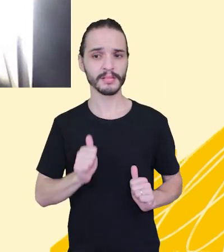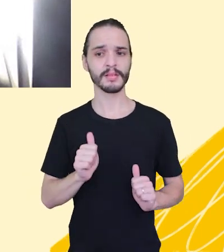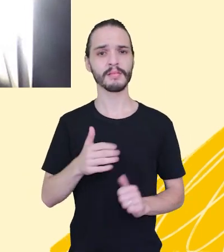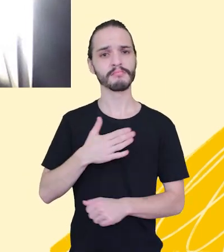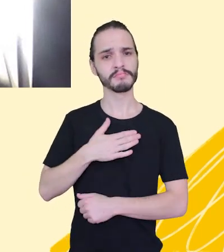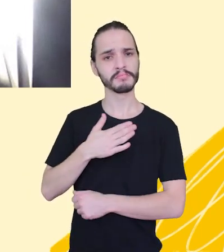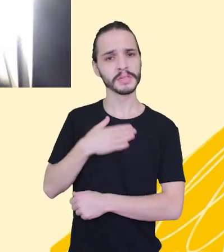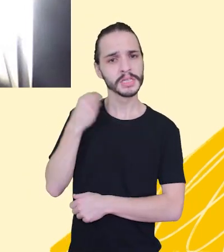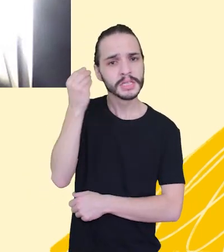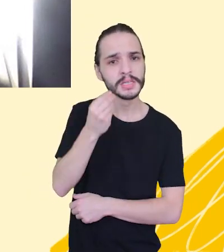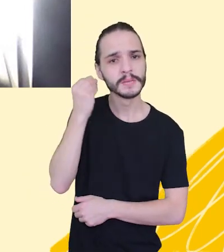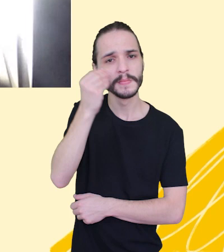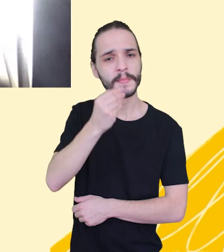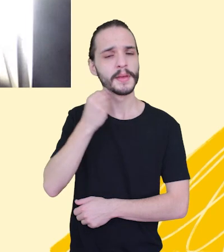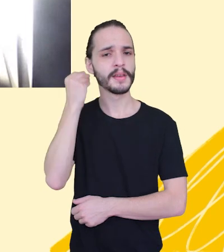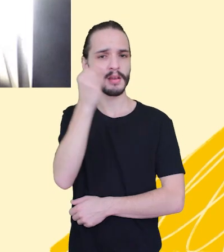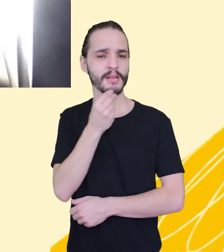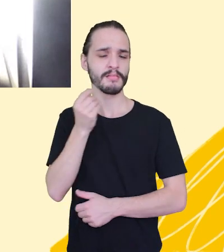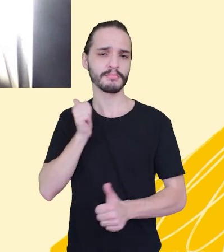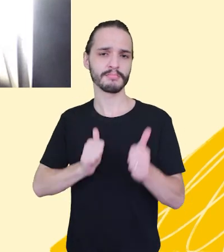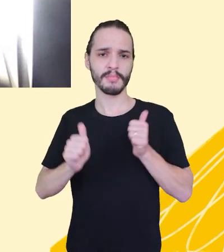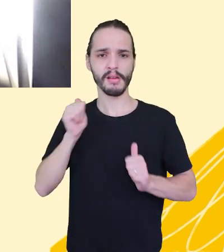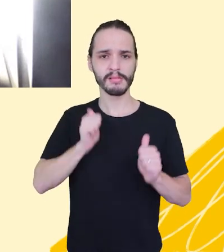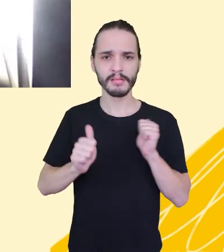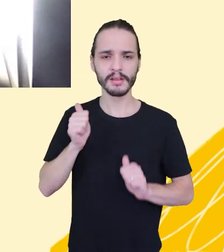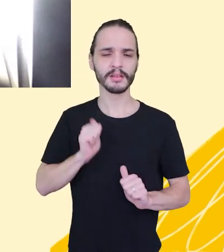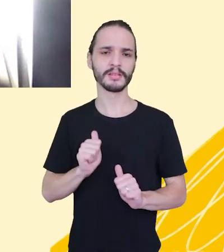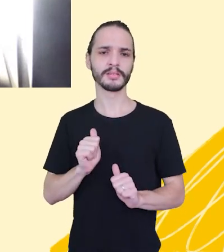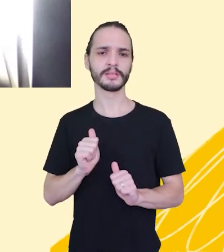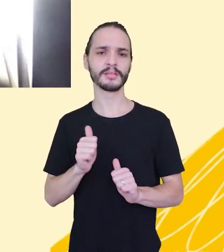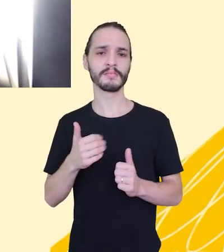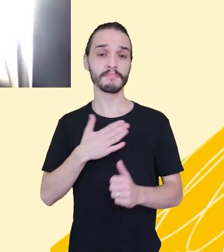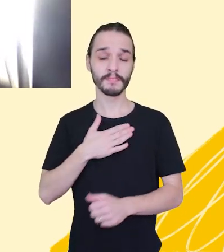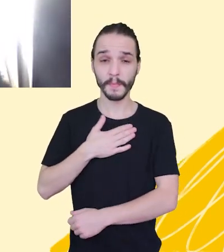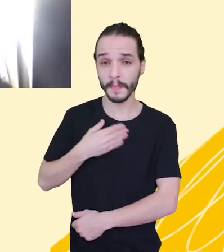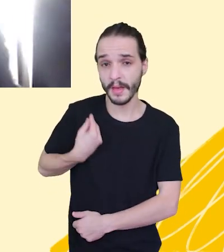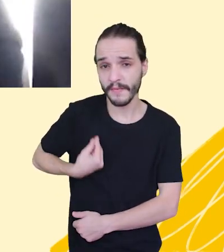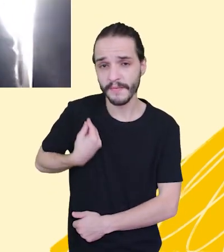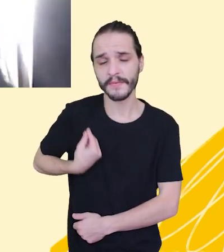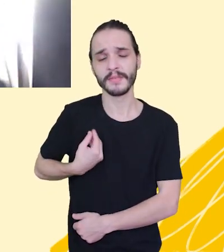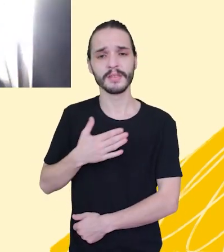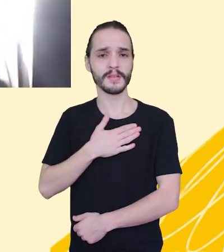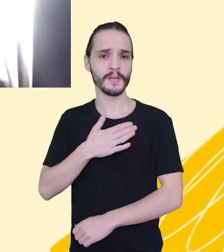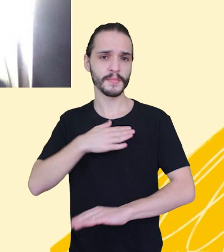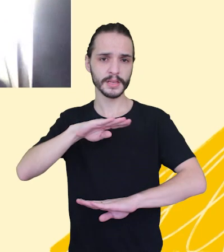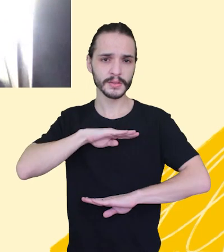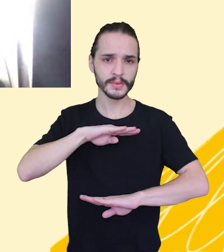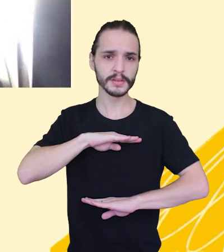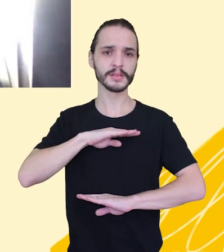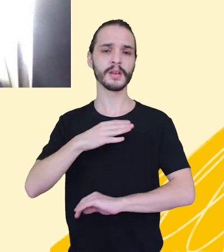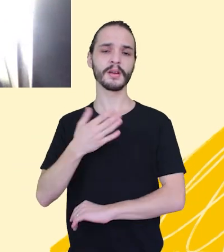With my life, with my situation, my life. This is I think...